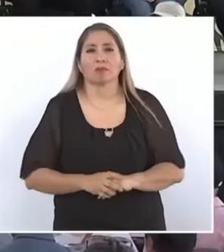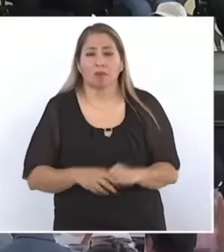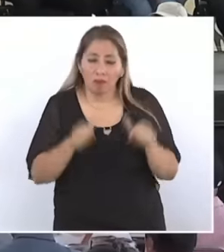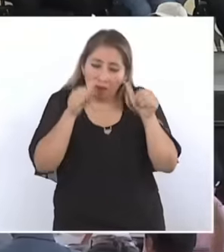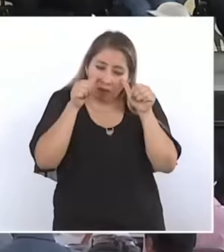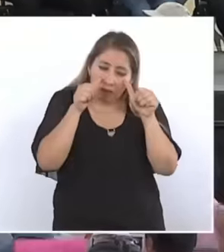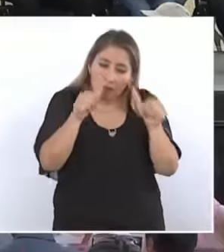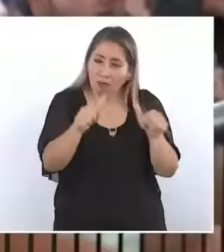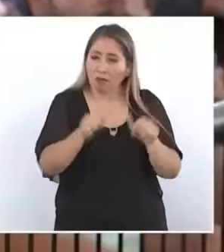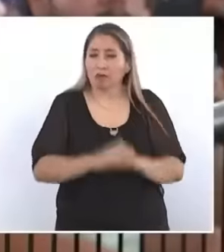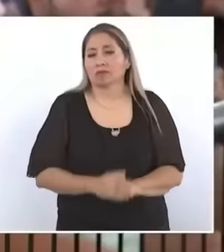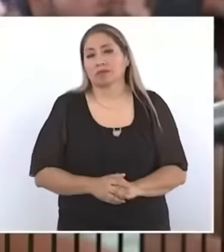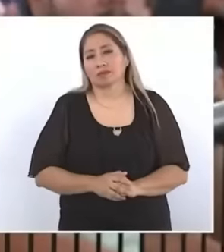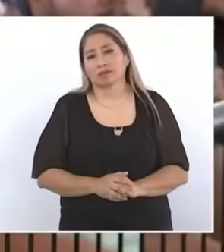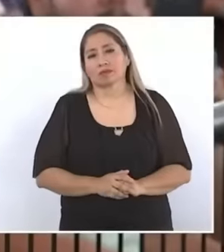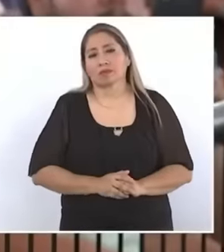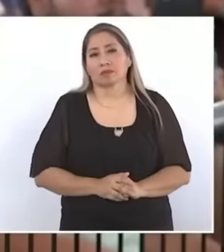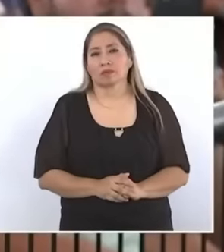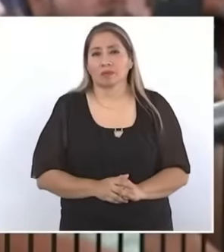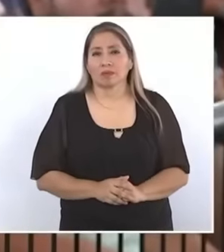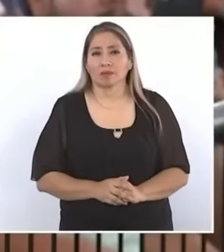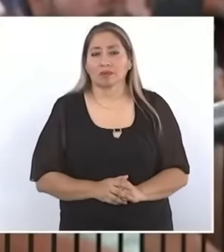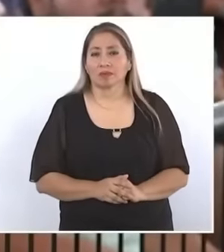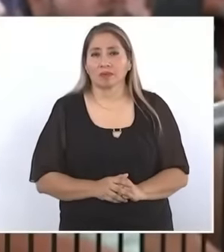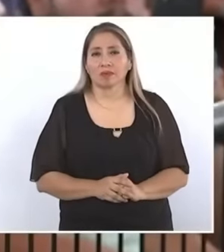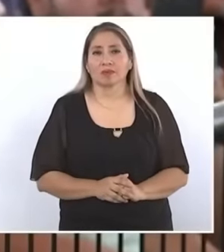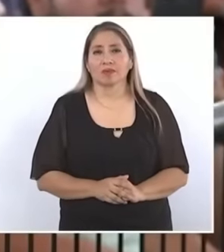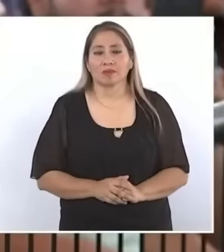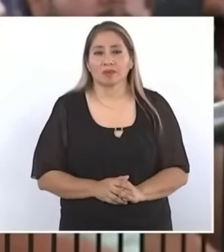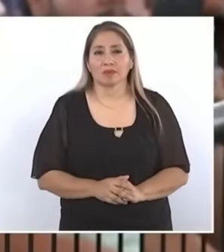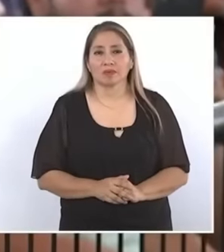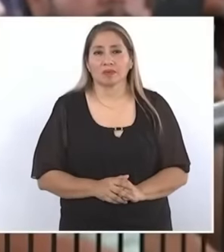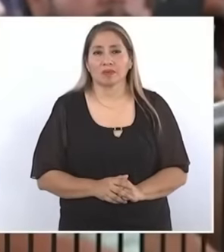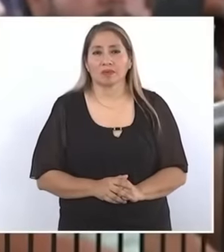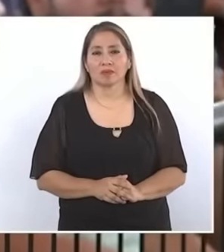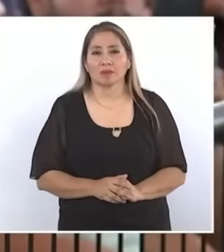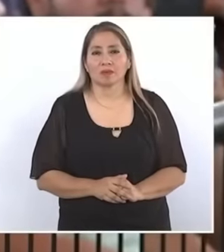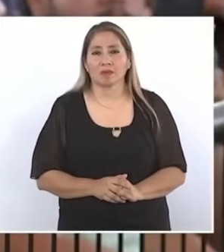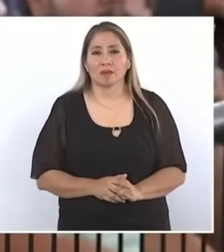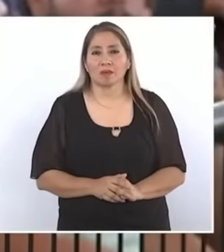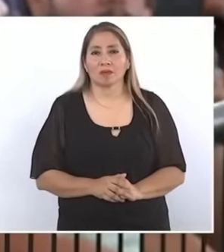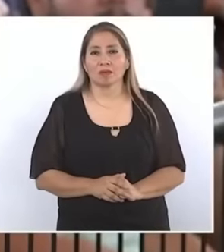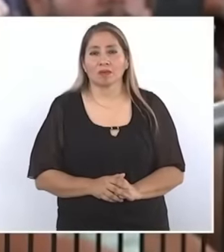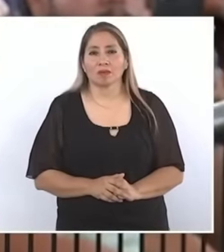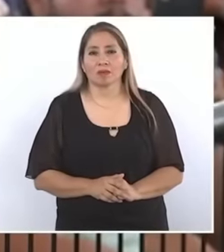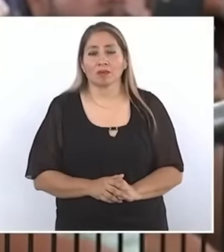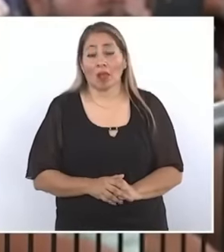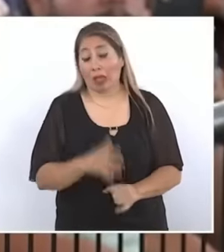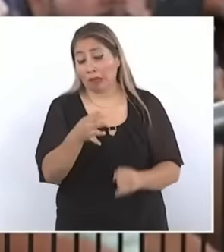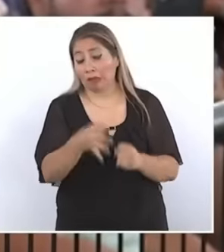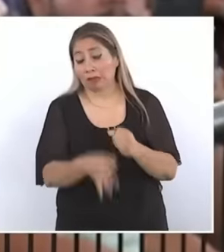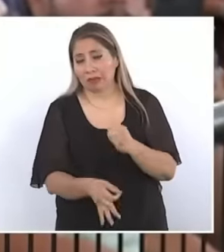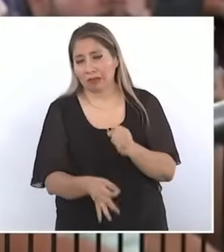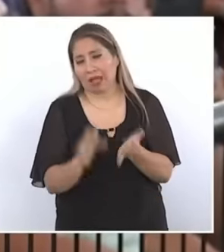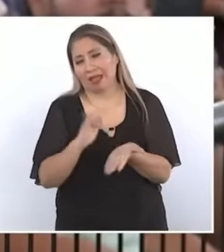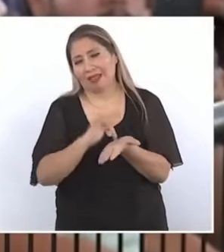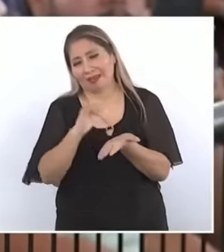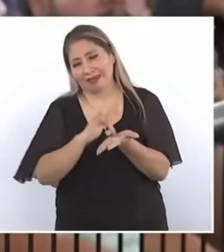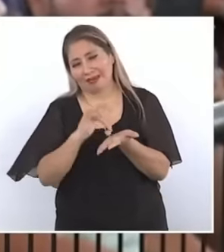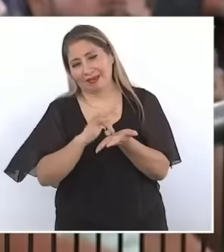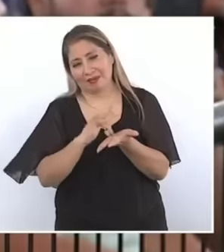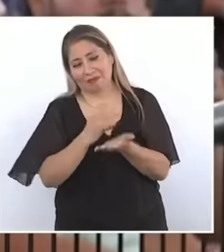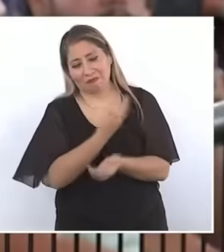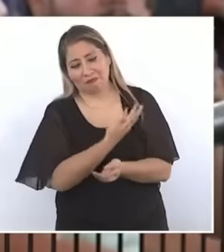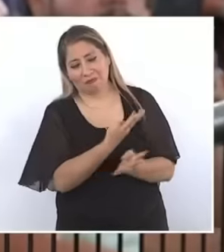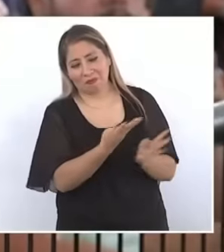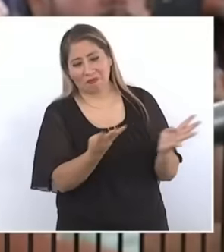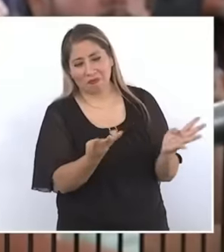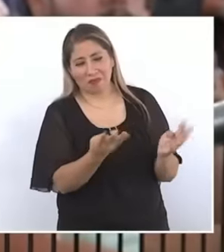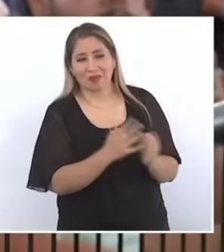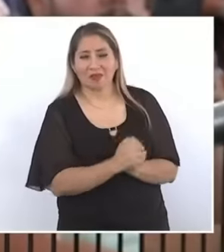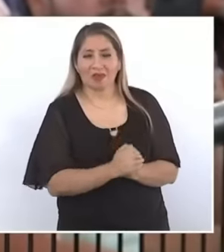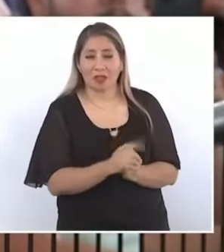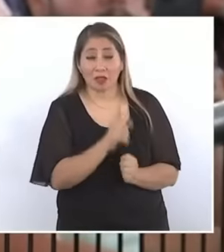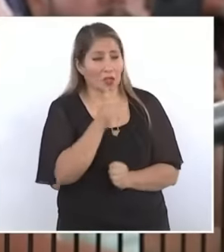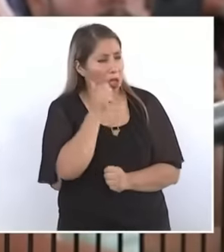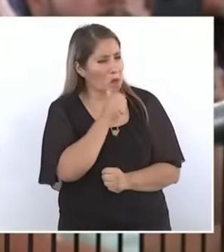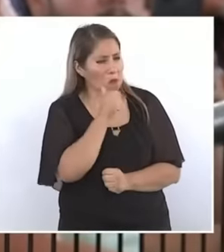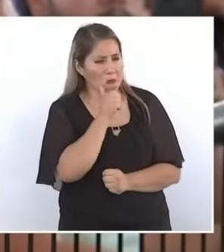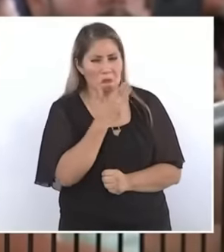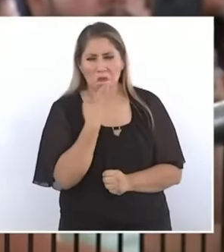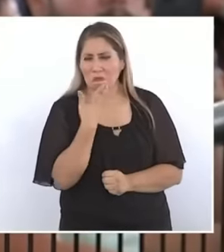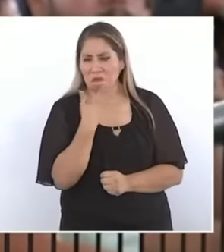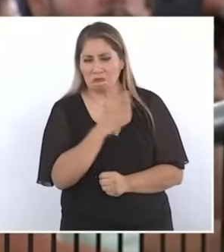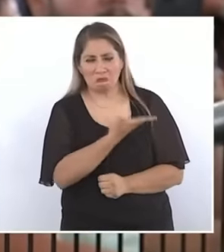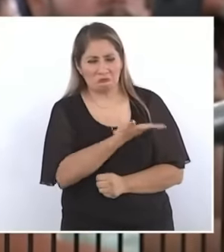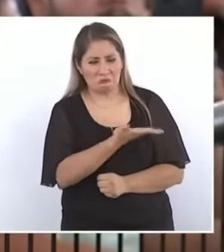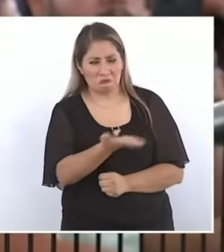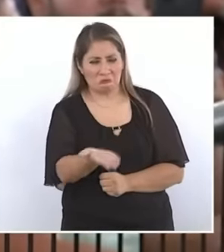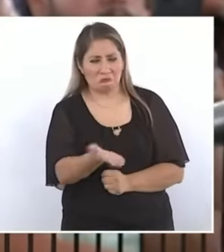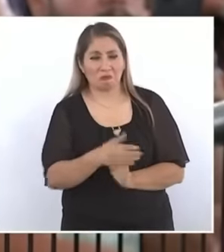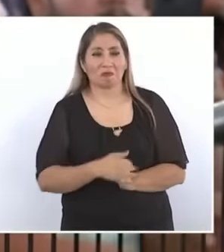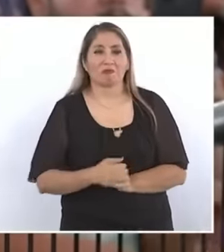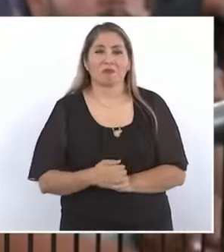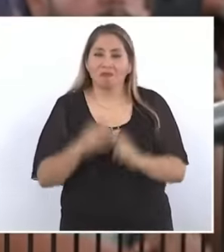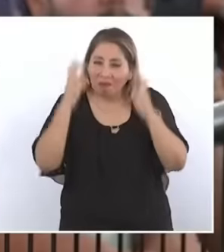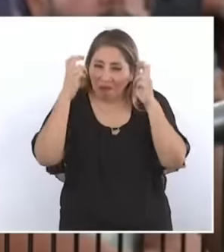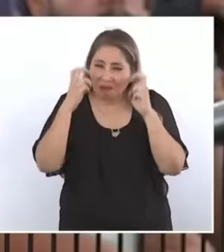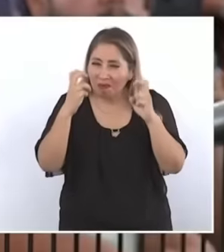everyone and finally, thank you for your visit and for your good disposition. This also speaks